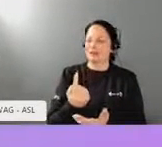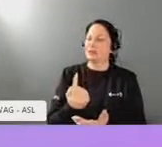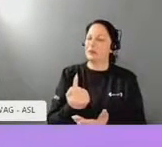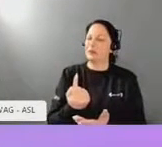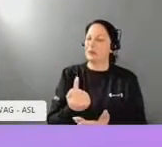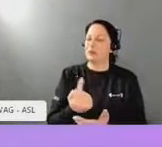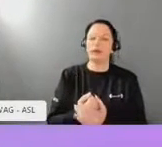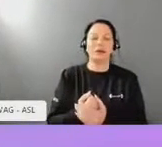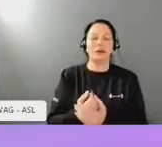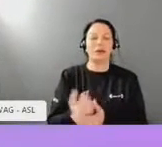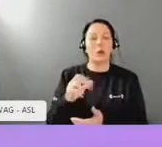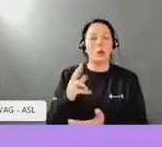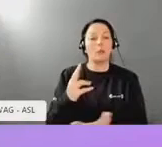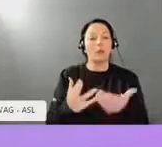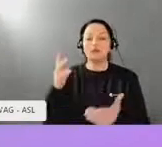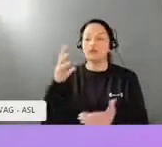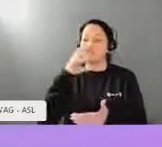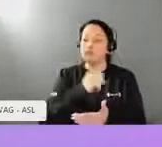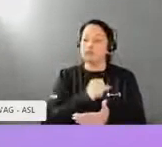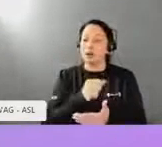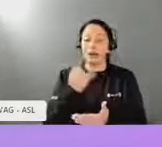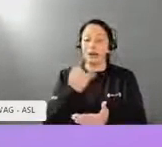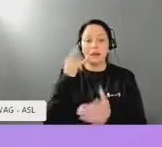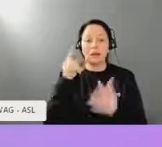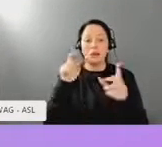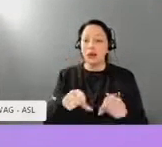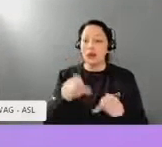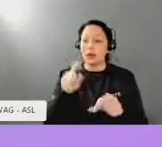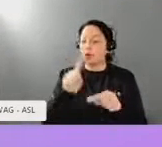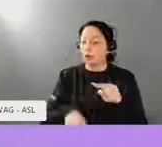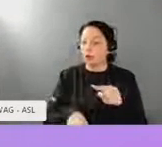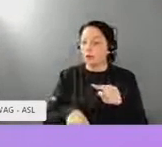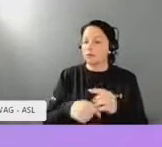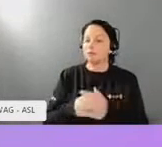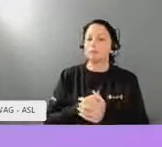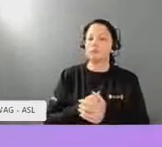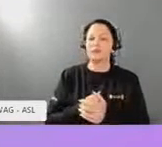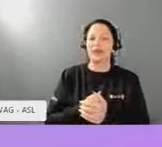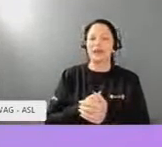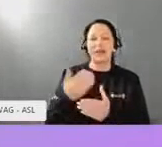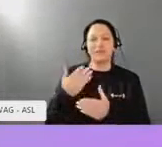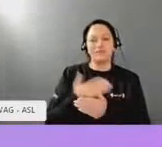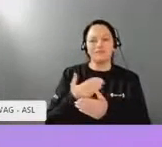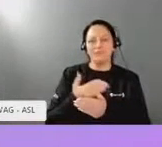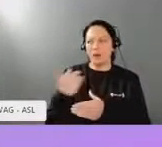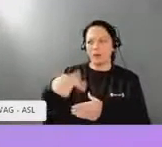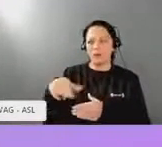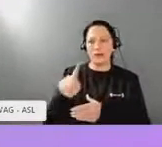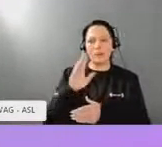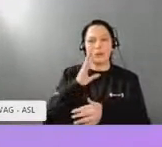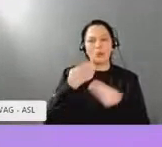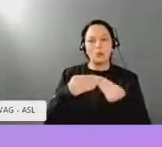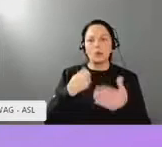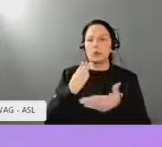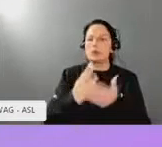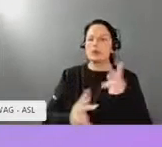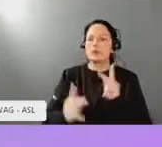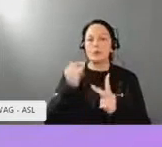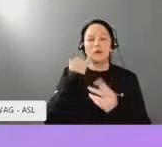connect with because you said them properly, something that might be offensive to them. Because you're making assumptions about what they